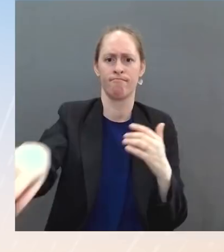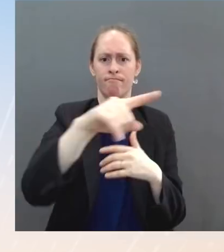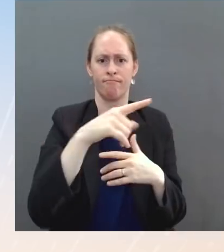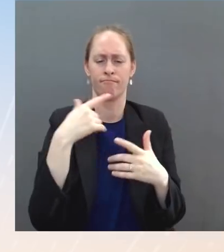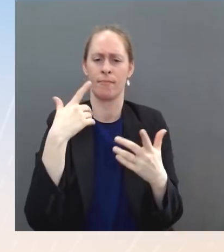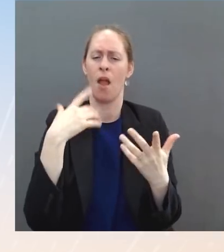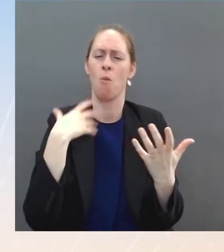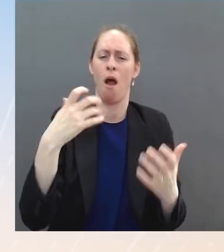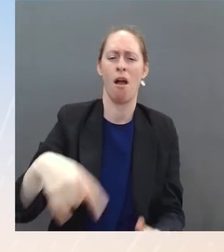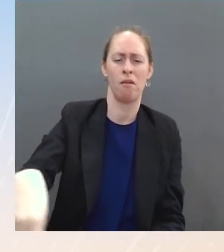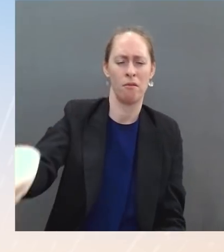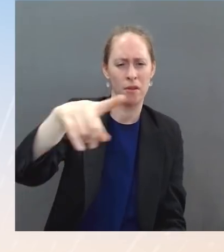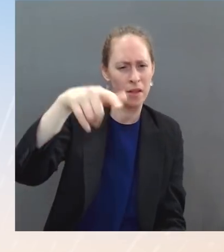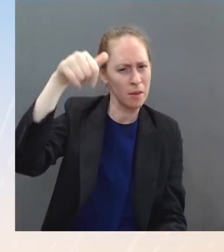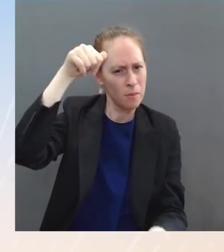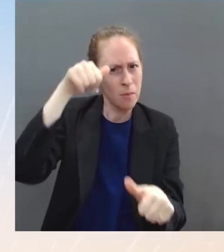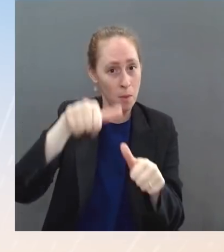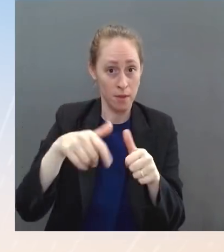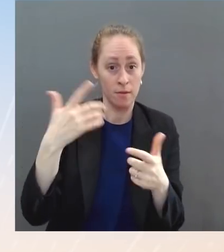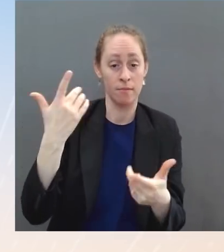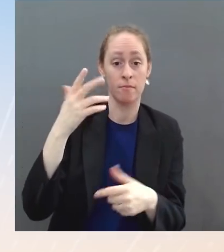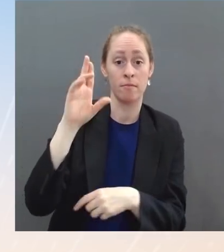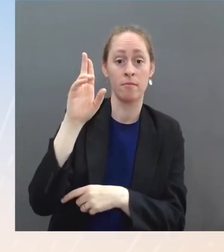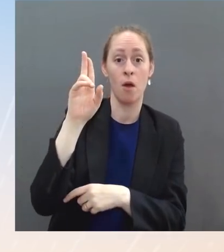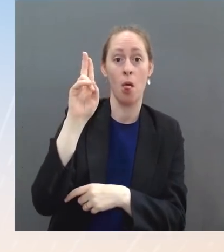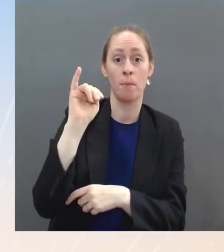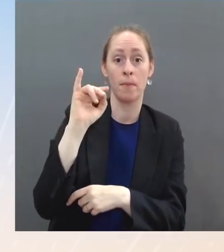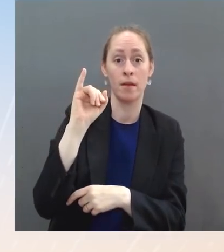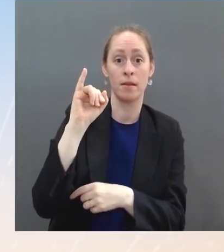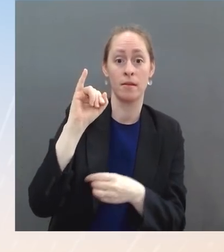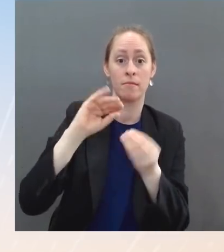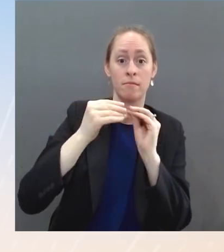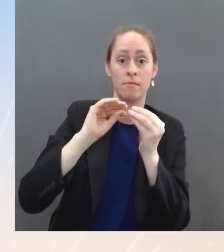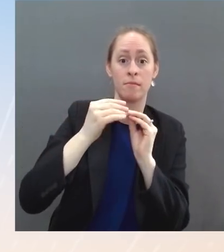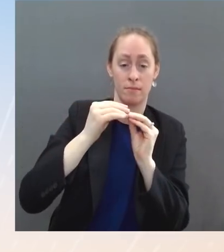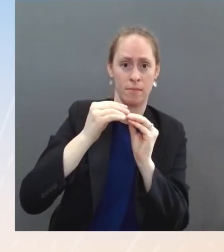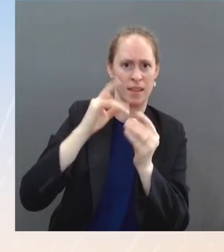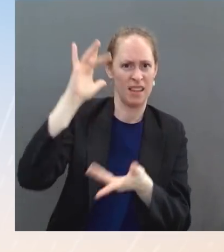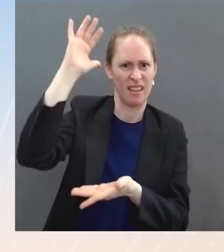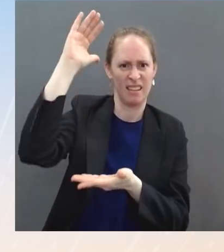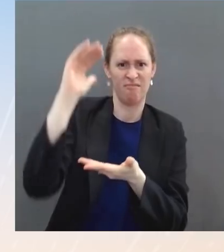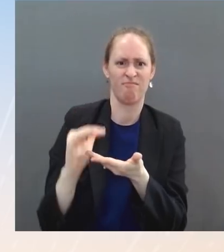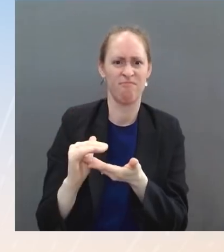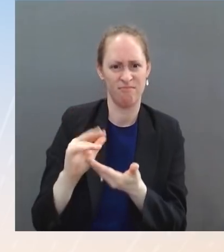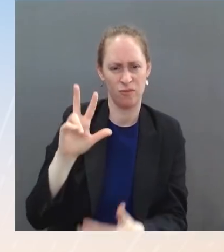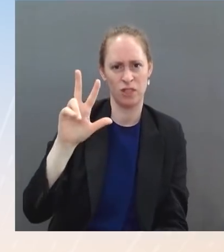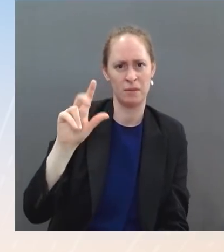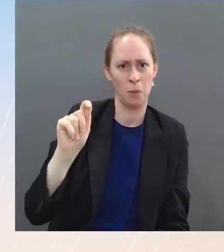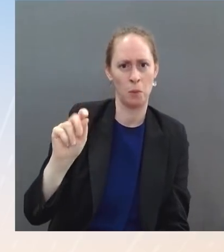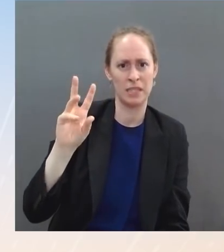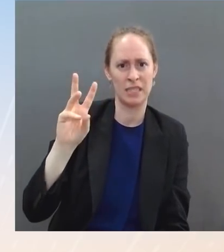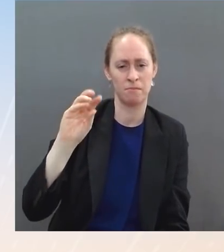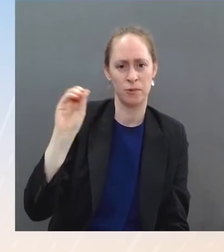is 3.6 percent. And the President created more jobs last year than any president in American history.